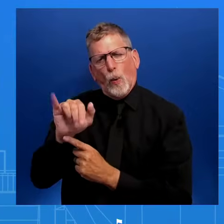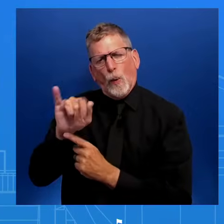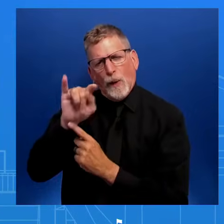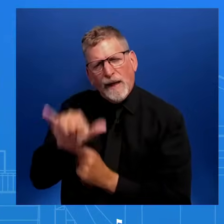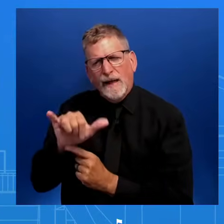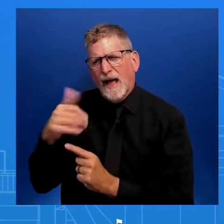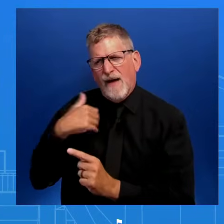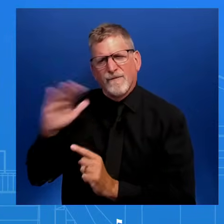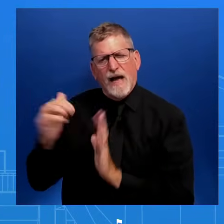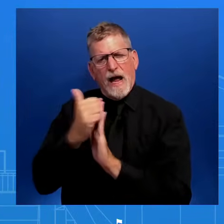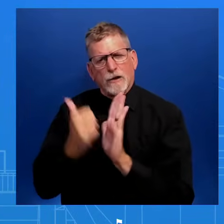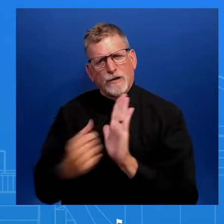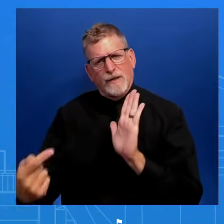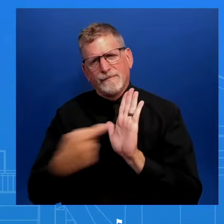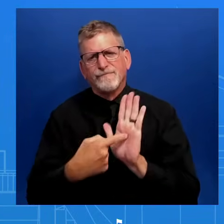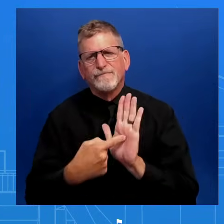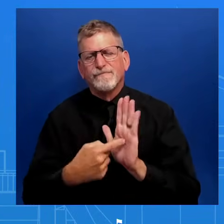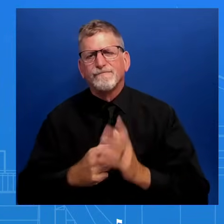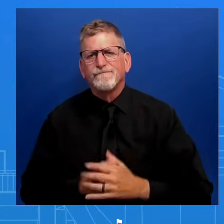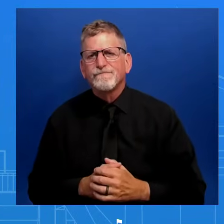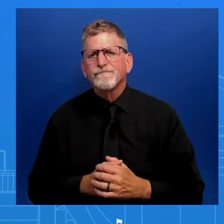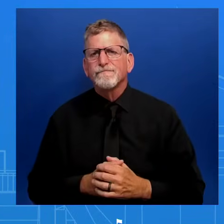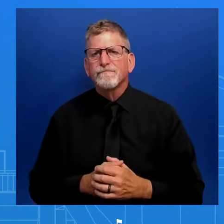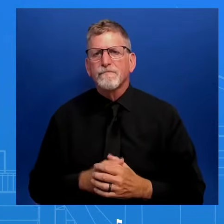and how he's lost standing, obviously, globally.